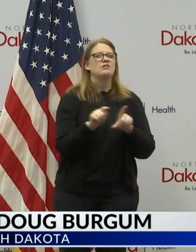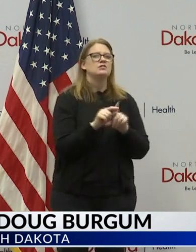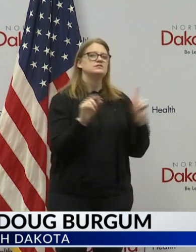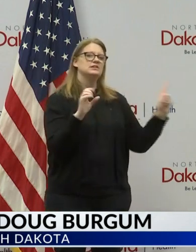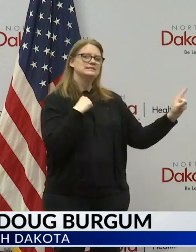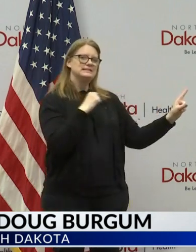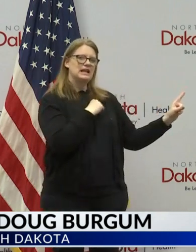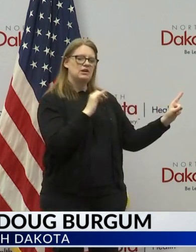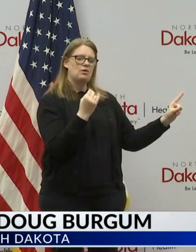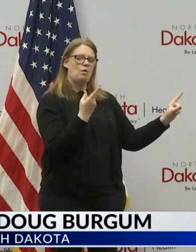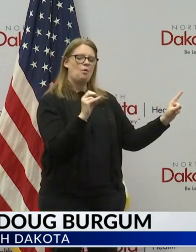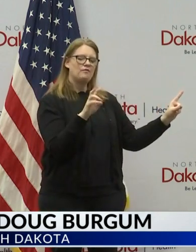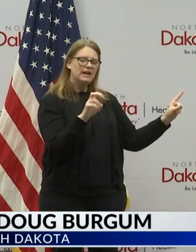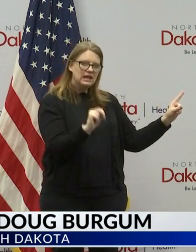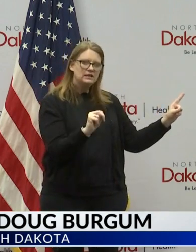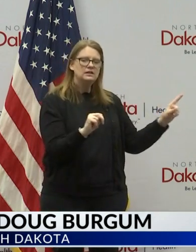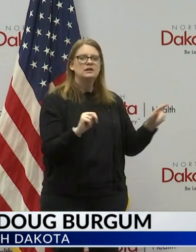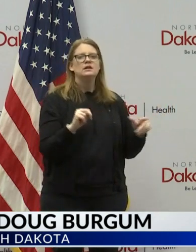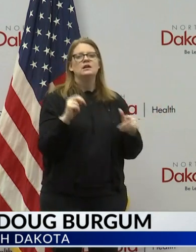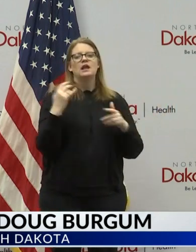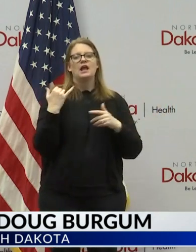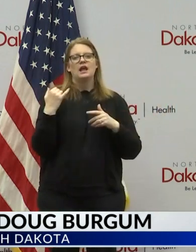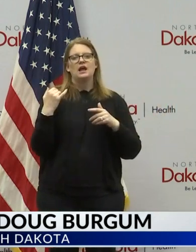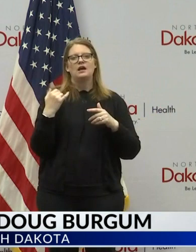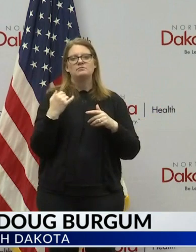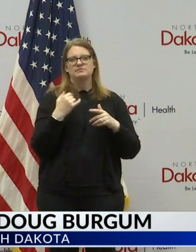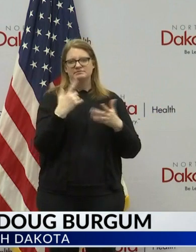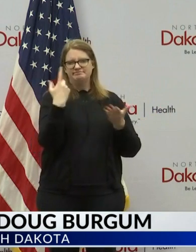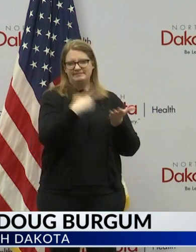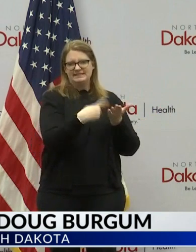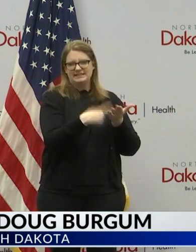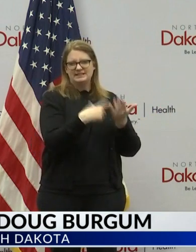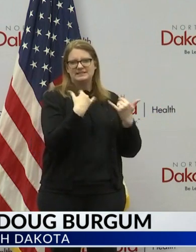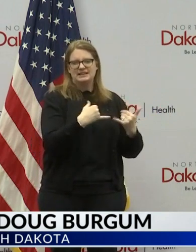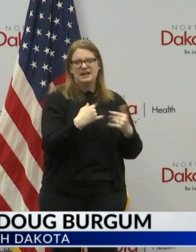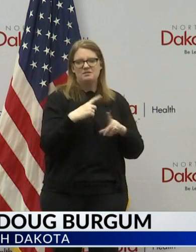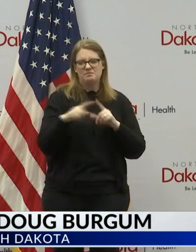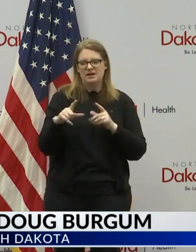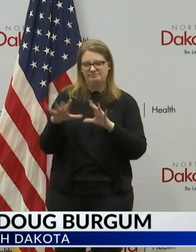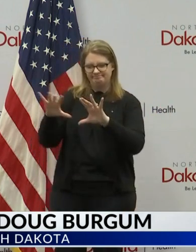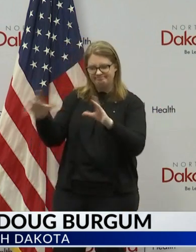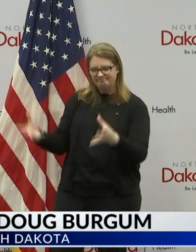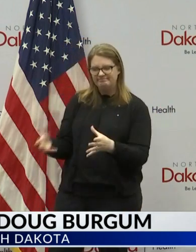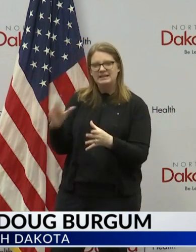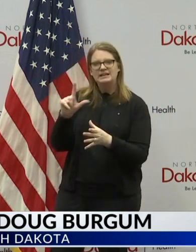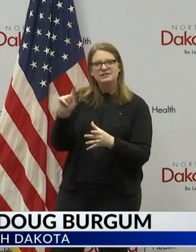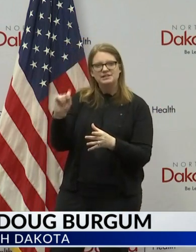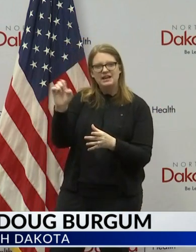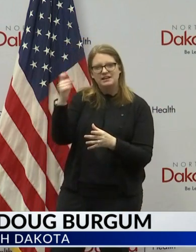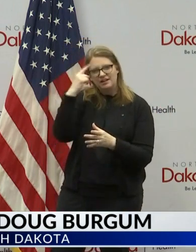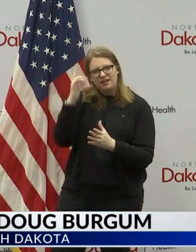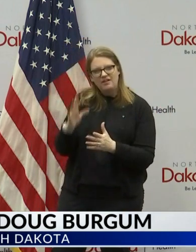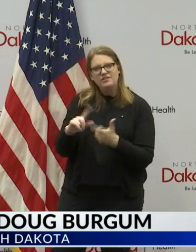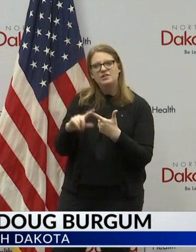LAST NIGHT AND SENATOR HOE -- HOE BIN IS HERE TO TALK ABOUT THAT.